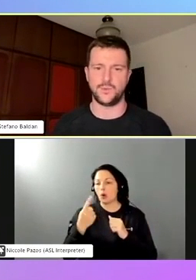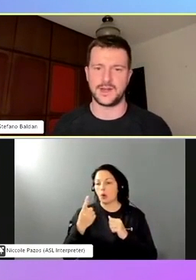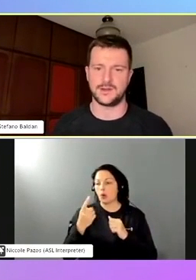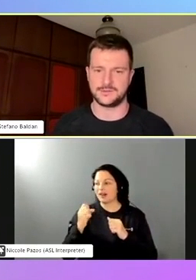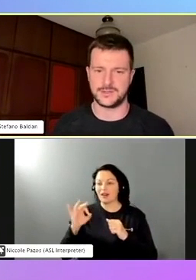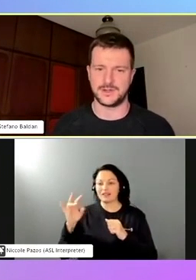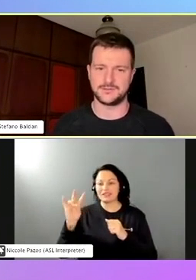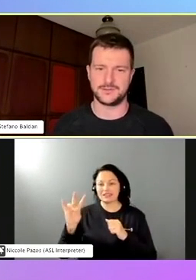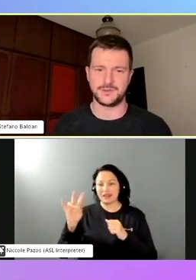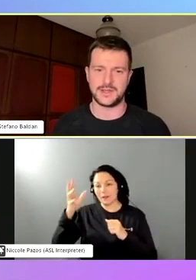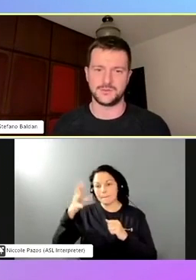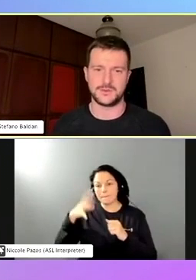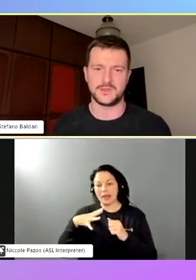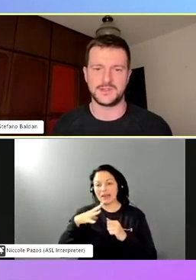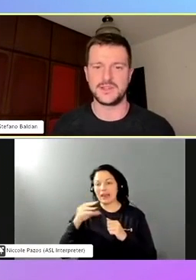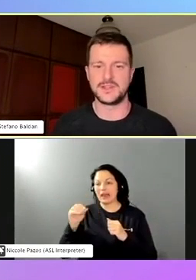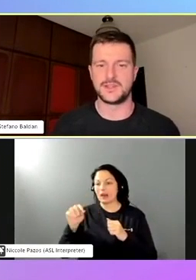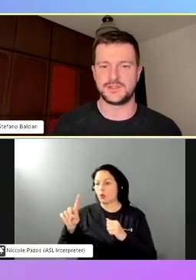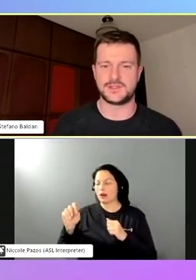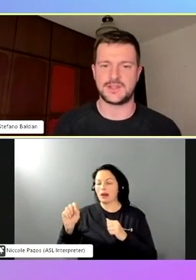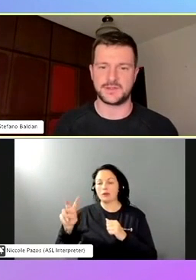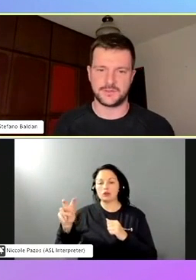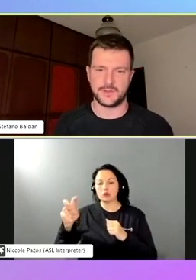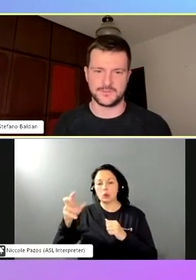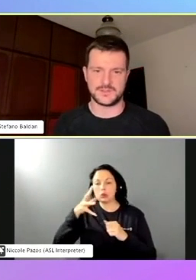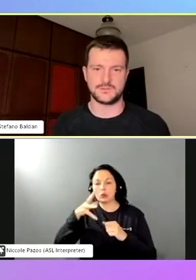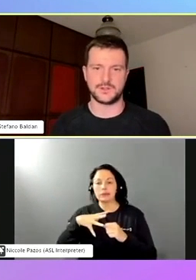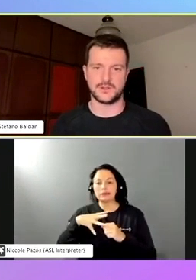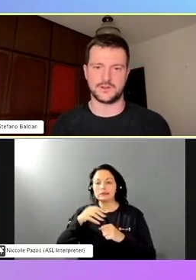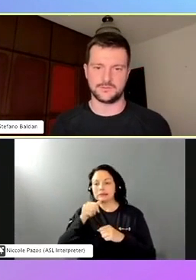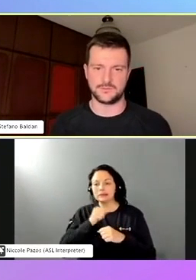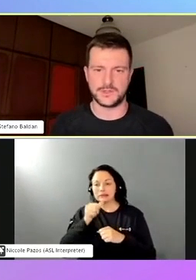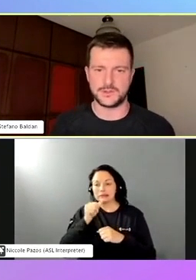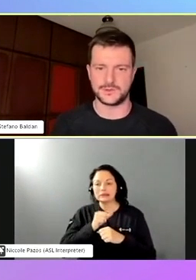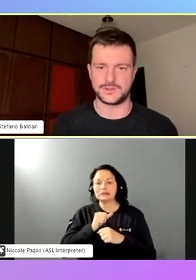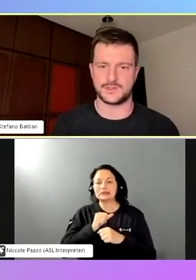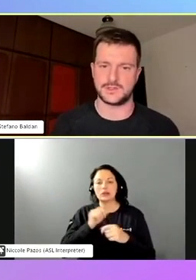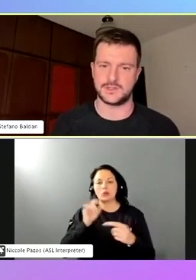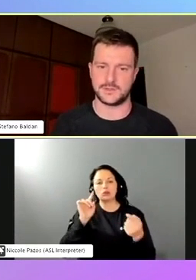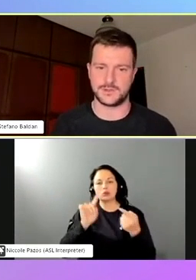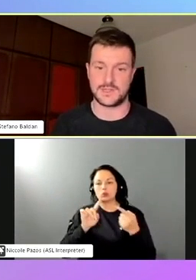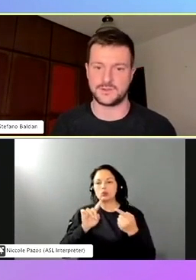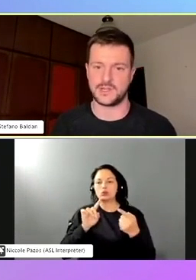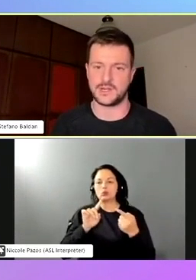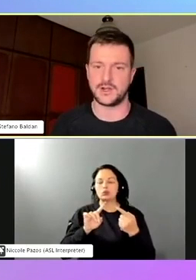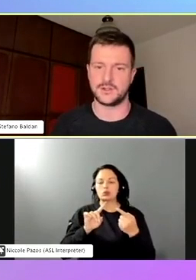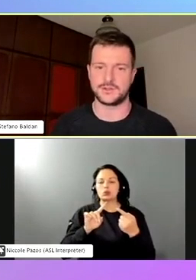In such a fuzzy 2D space, how do we solve linear navigation?